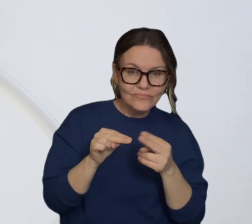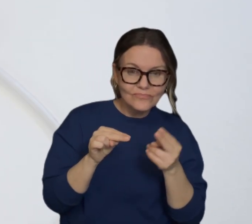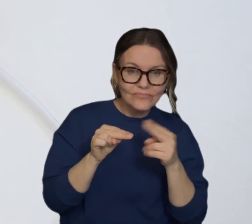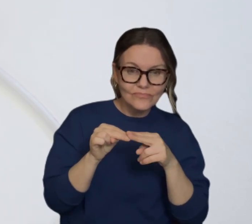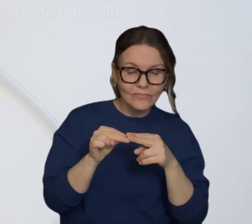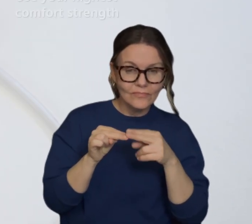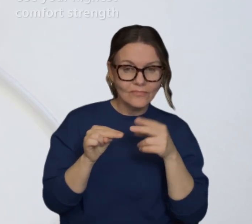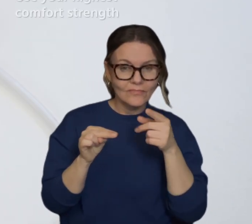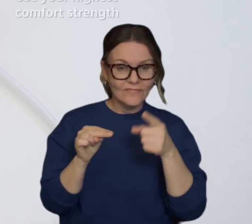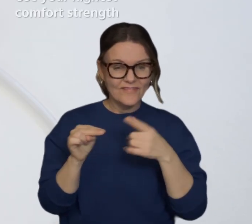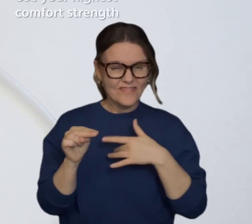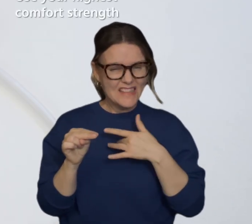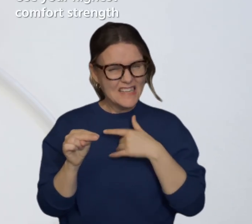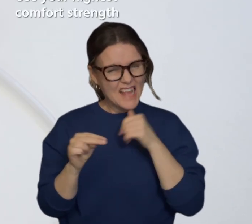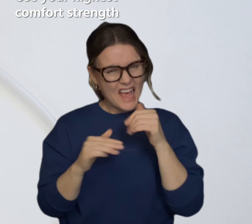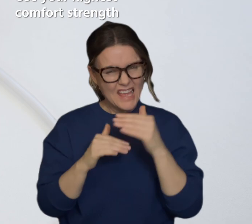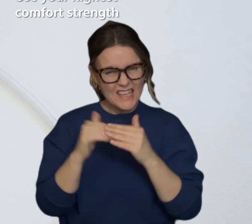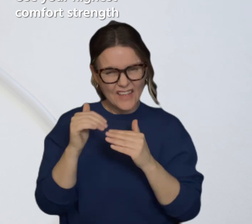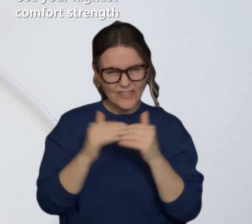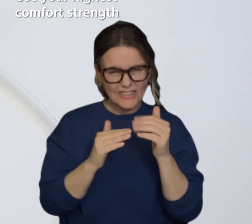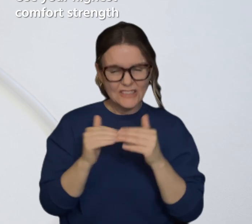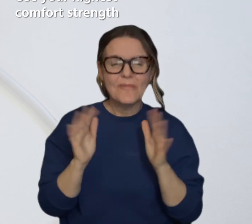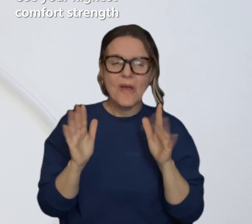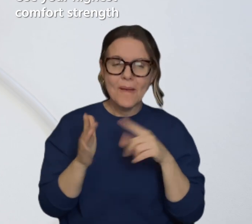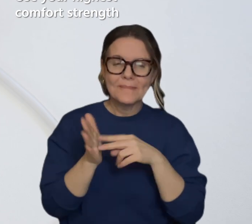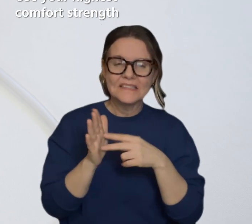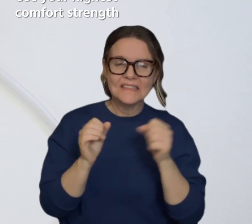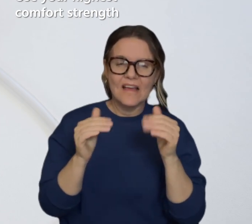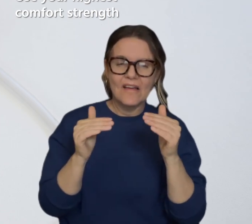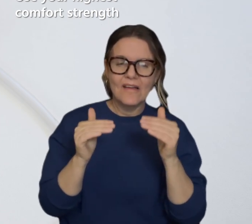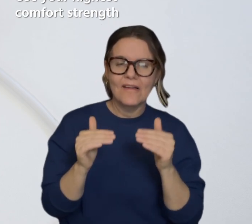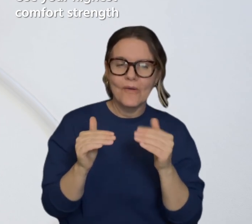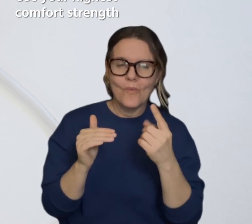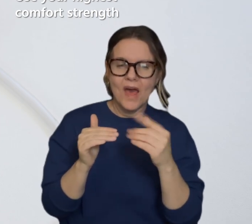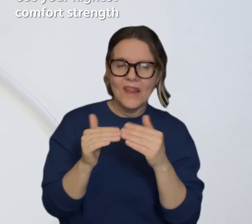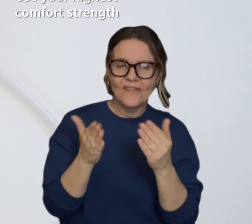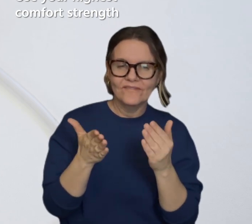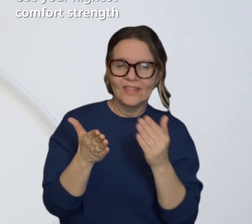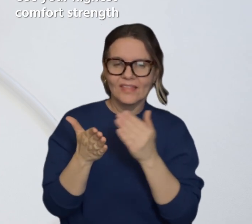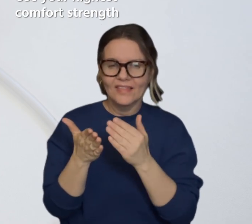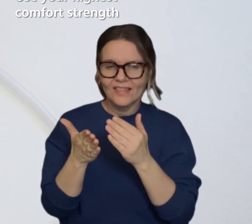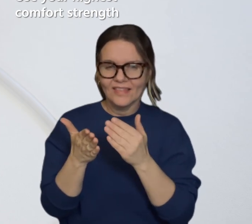you never want to be in pain or discomfort so if you hit that point you'll just go down one level